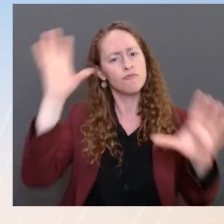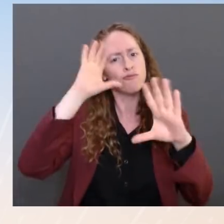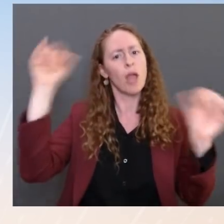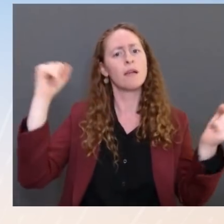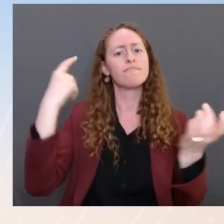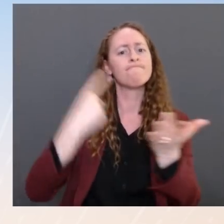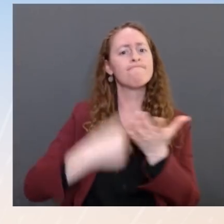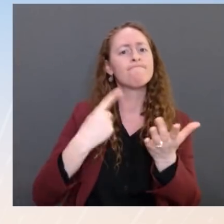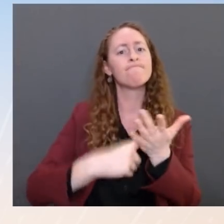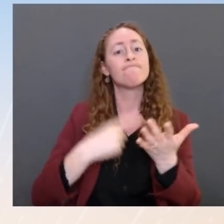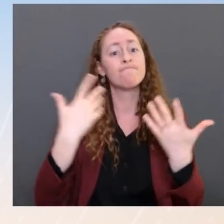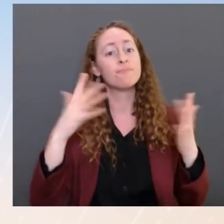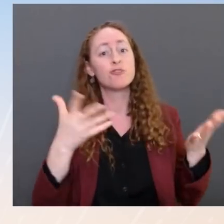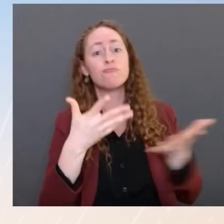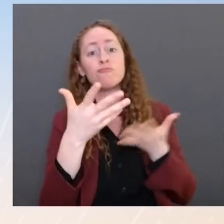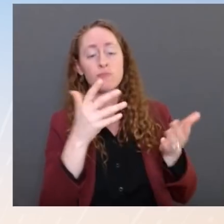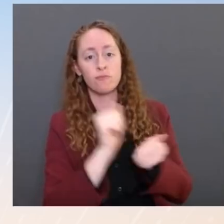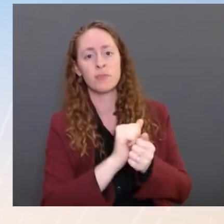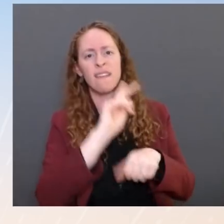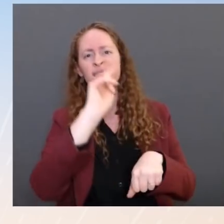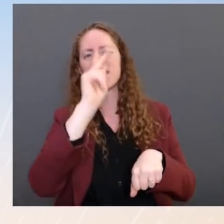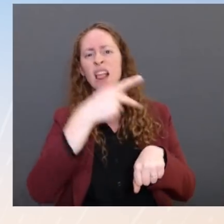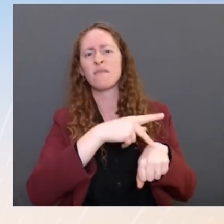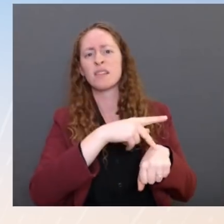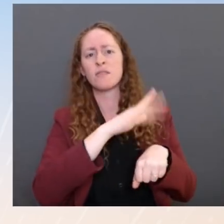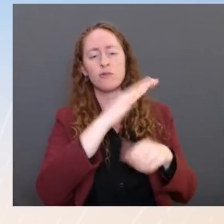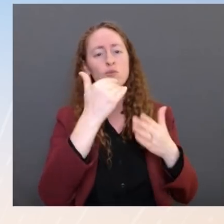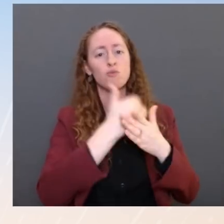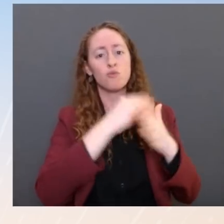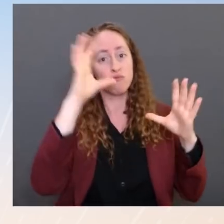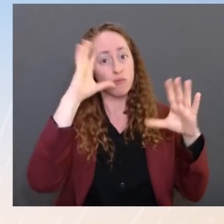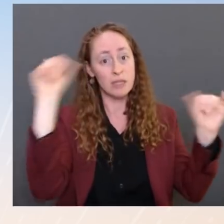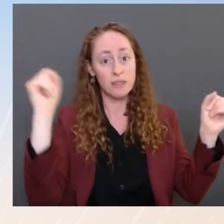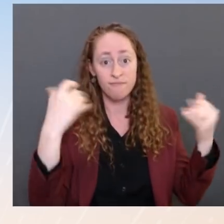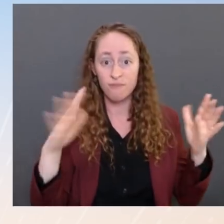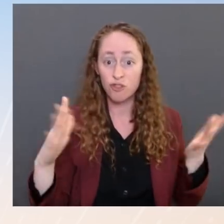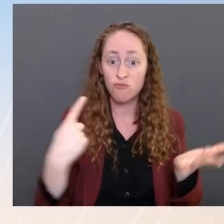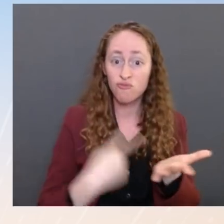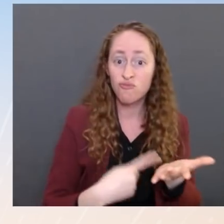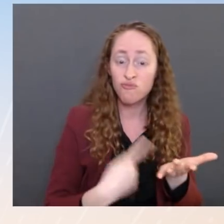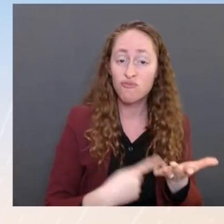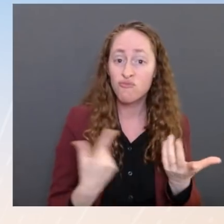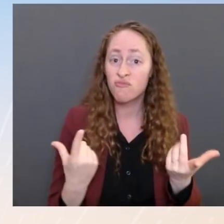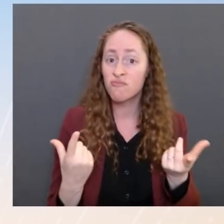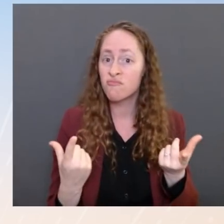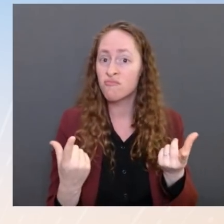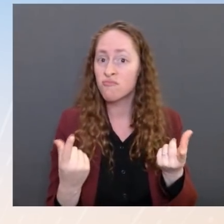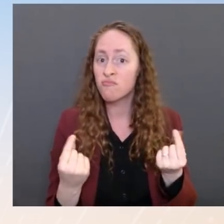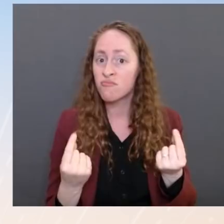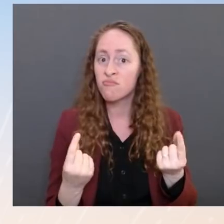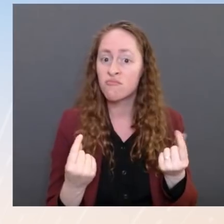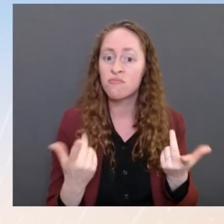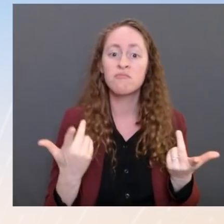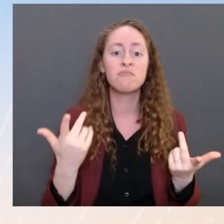in the West Philippine Sea or the court -- U.S. court judgments against the president-elect? Ms. Psaki: I'm not aware of those